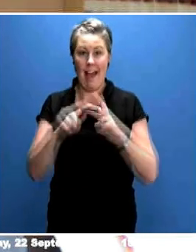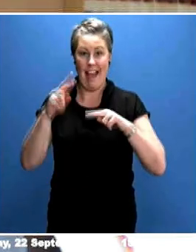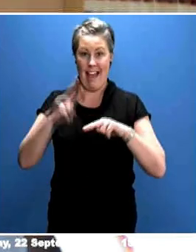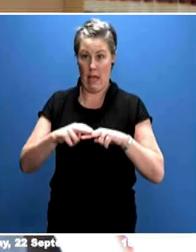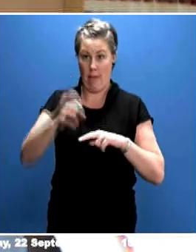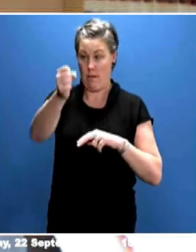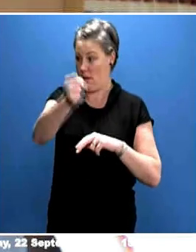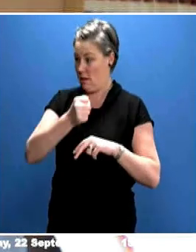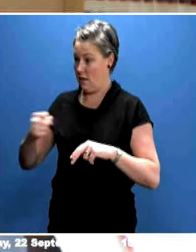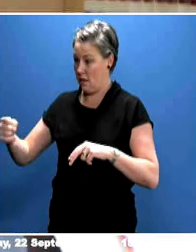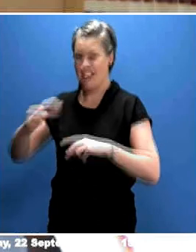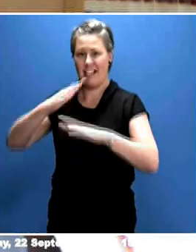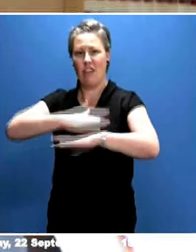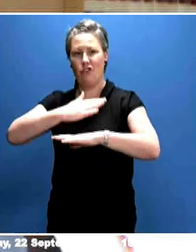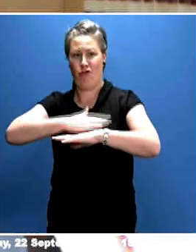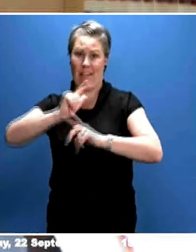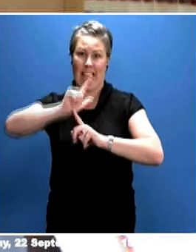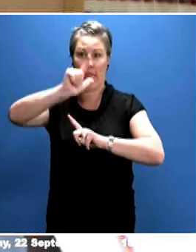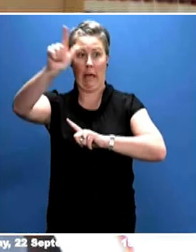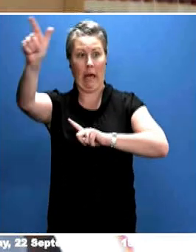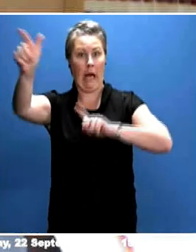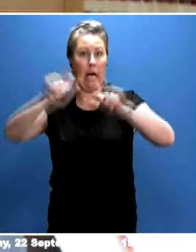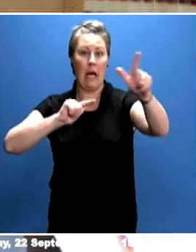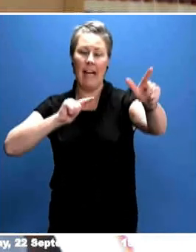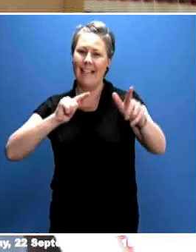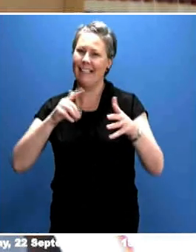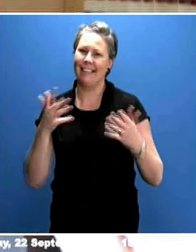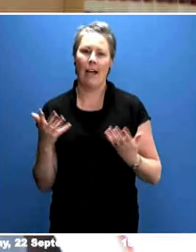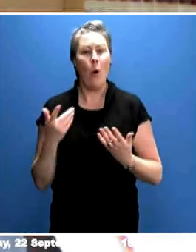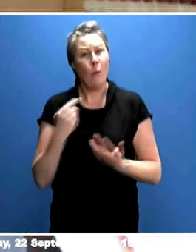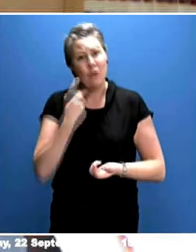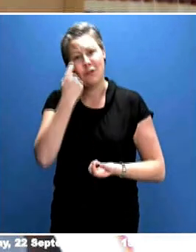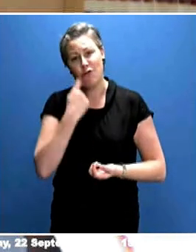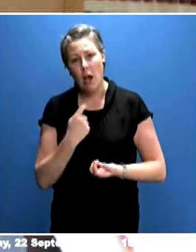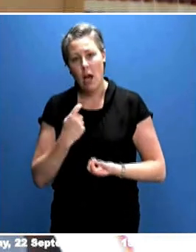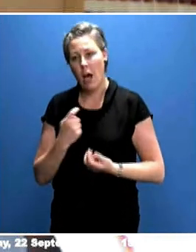noting the size of our geography, every endeavour is made to connect with